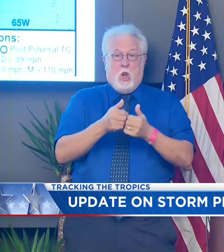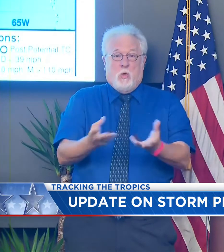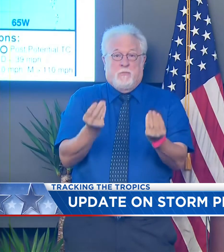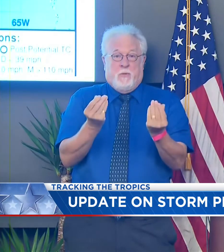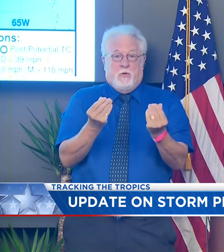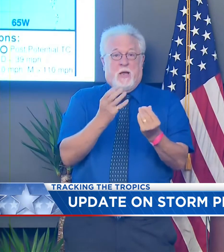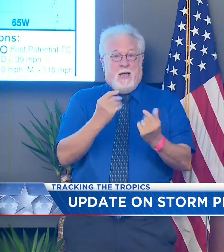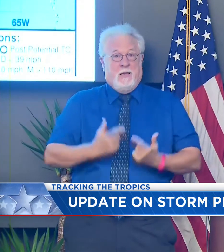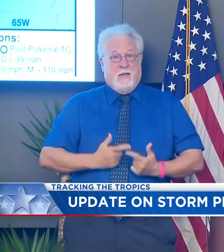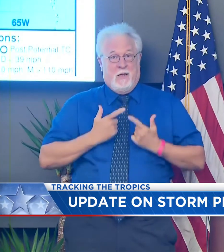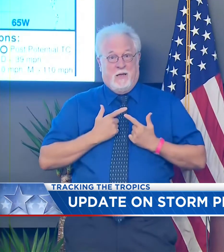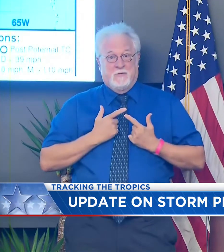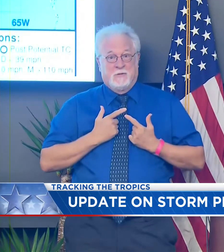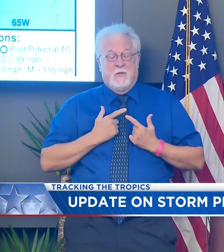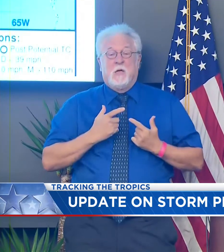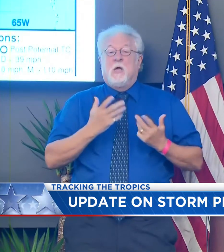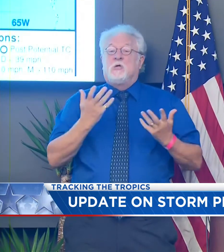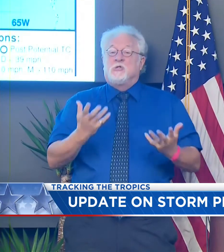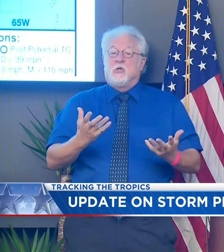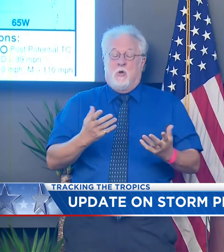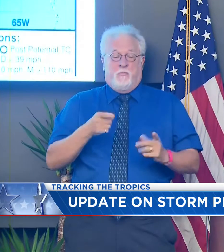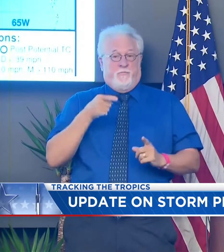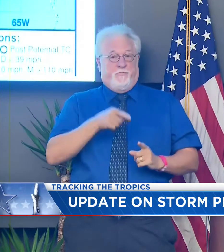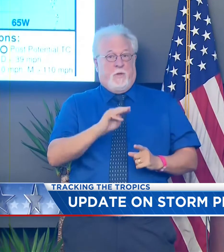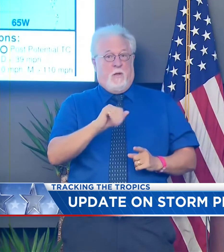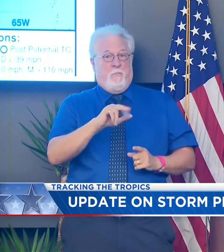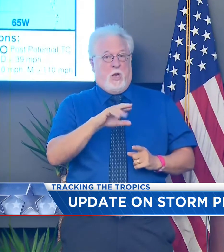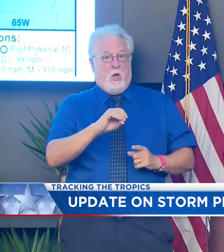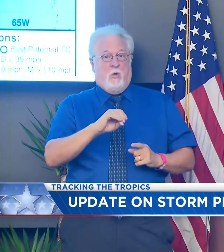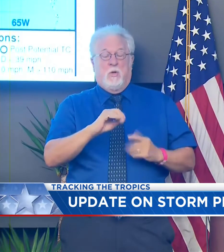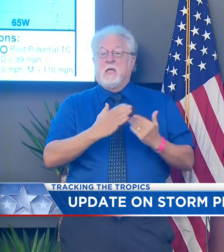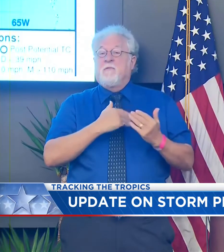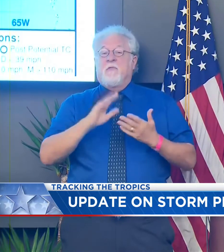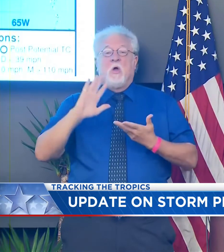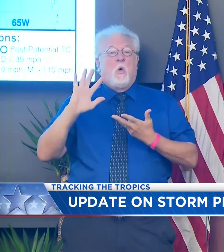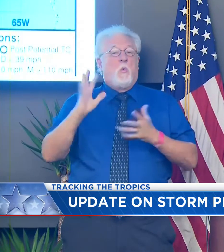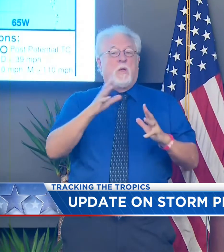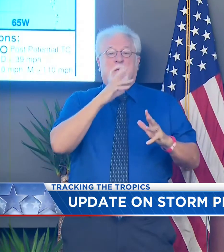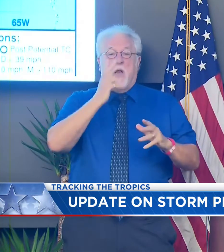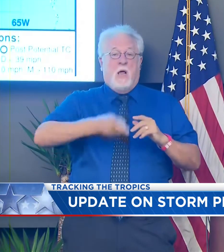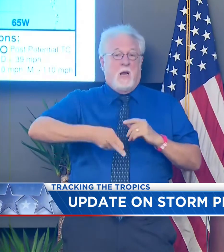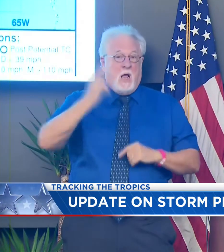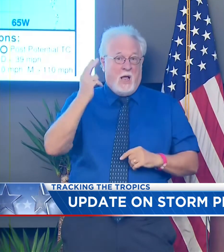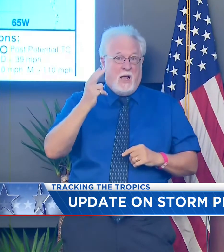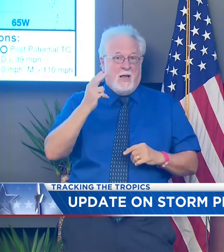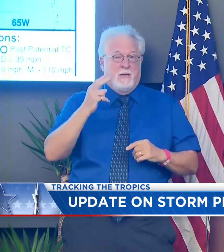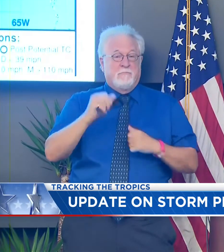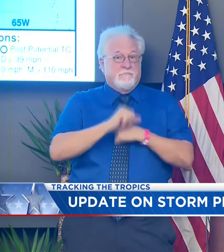JUST A CATEGORY 1". UNFORTUNATELY, CATEGORY 1 HURRICANES PUT A LOT OF PEOPLE AT RISK TO NOT ONLY LOSE